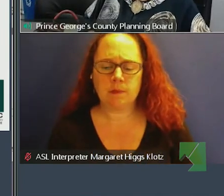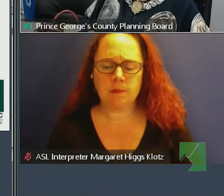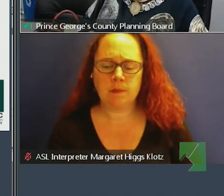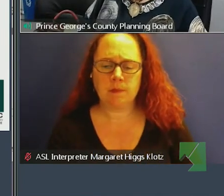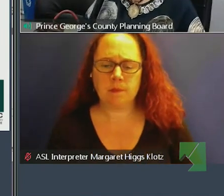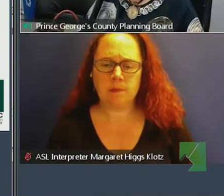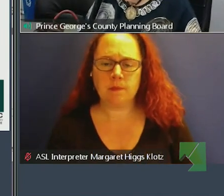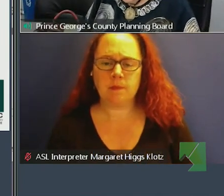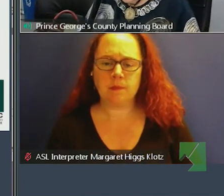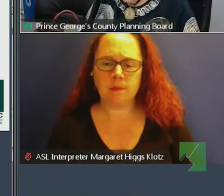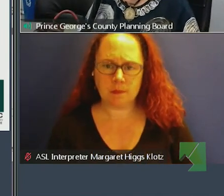Now Denise Alfaro.